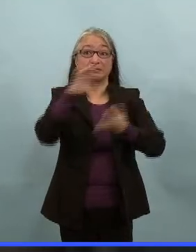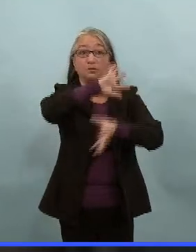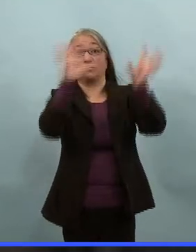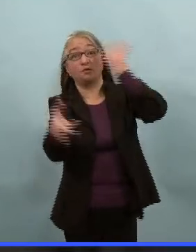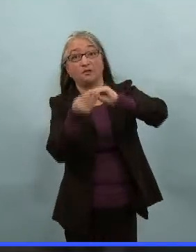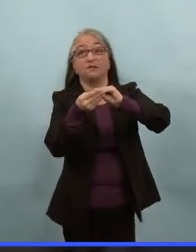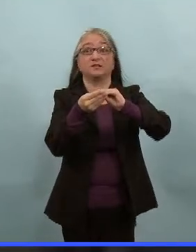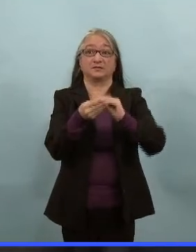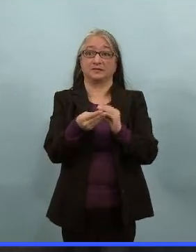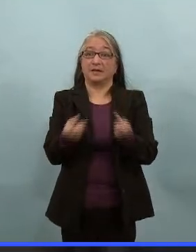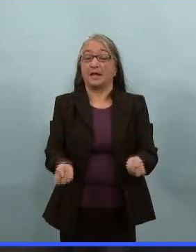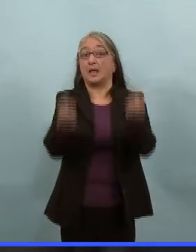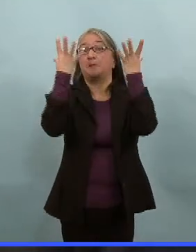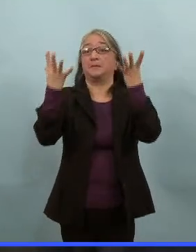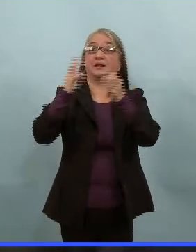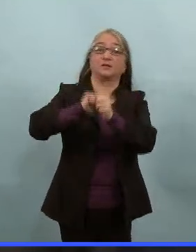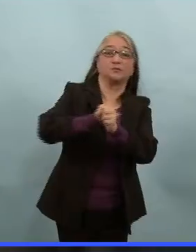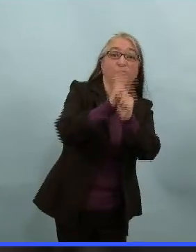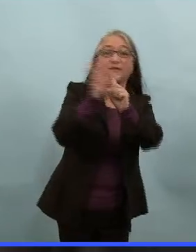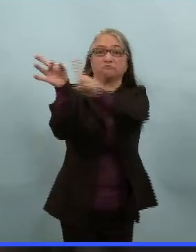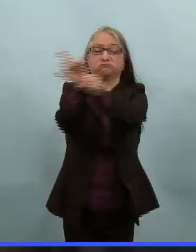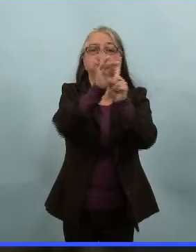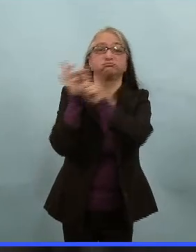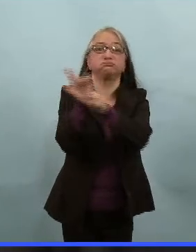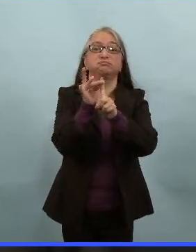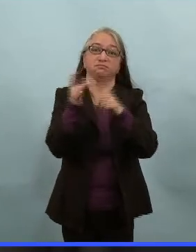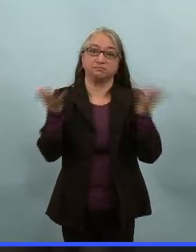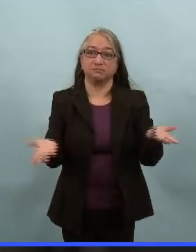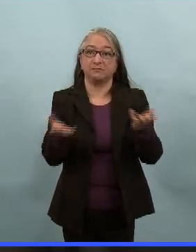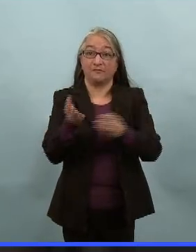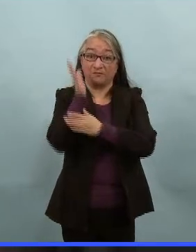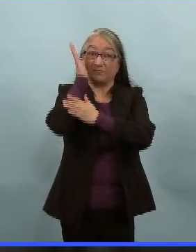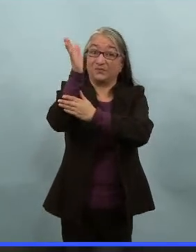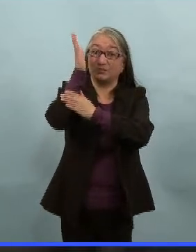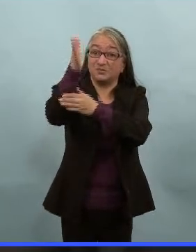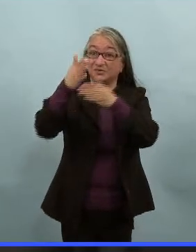covet cases in the future it'll be more of an impact on the acute care system and again there